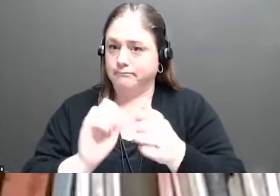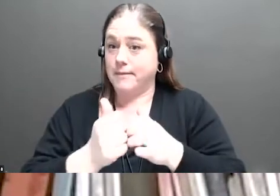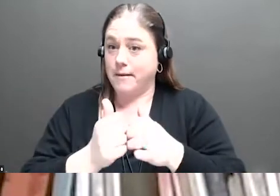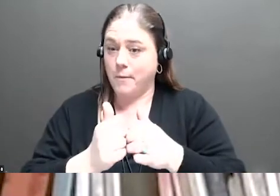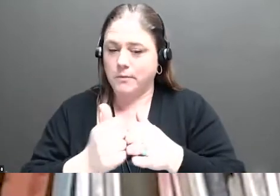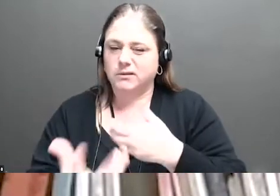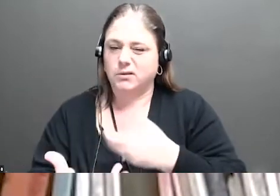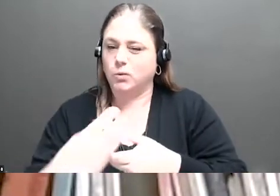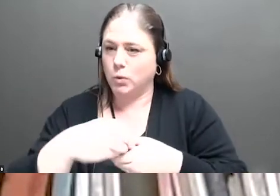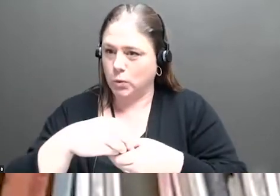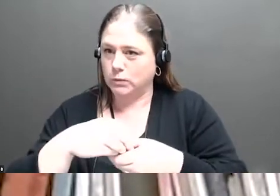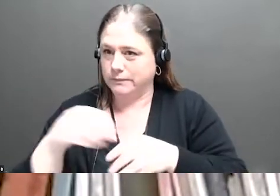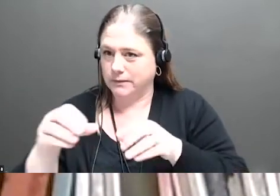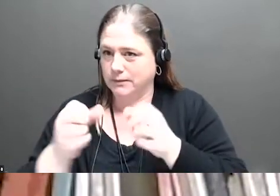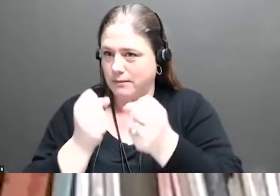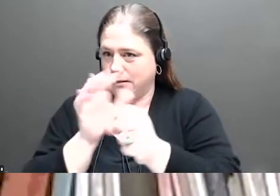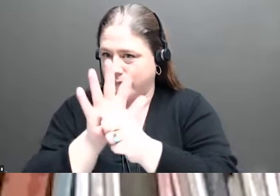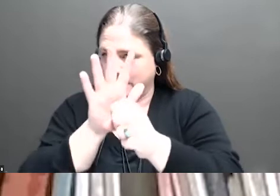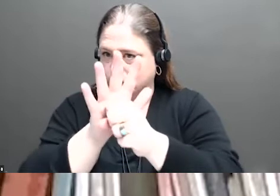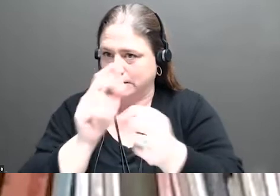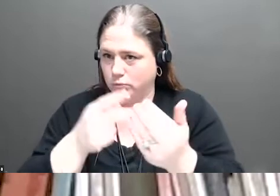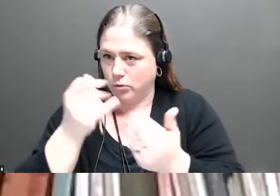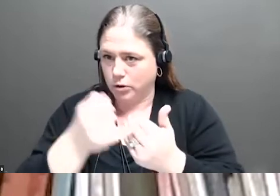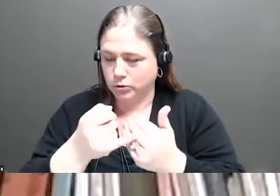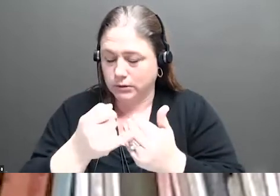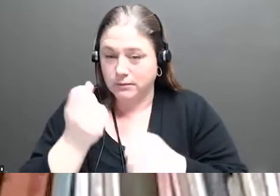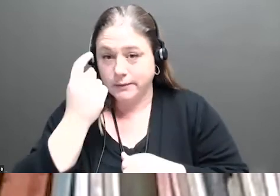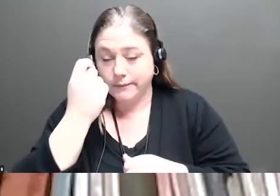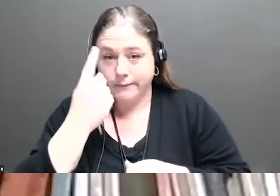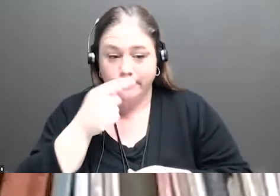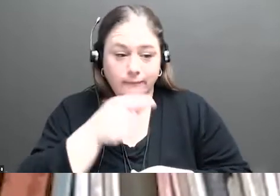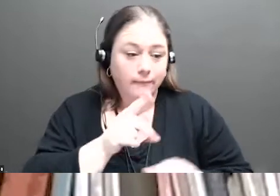Unfortunately, there's often a gap between the job search and employment experience of persons